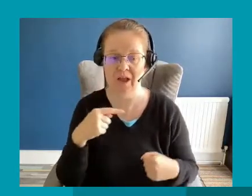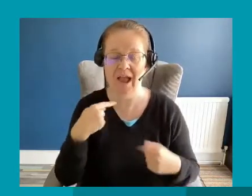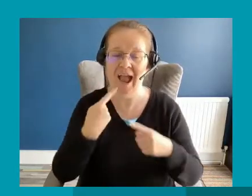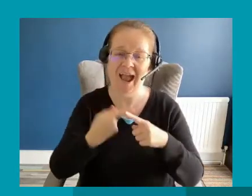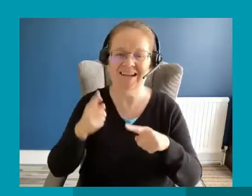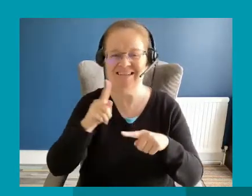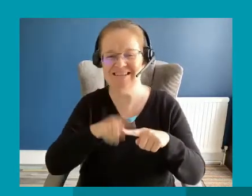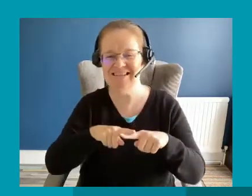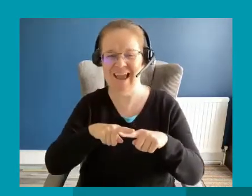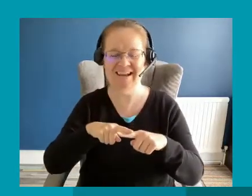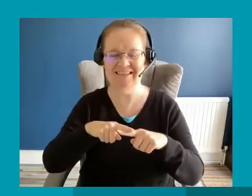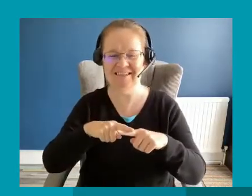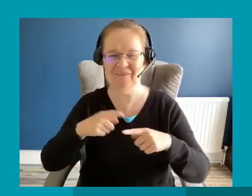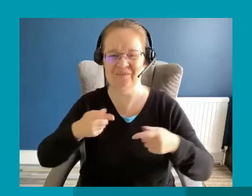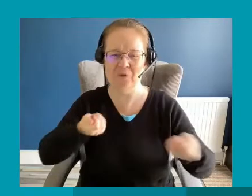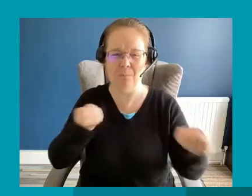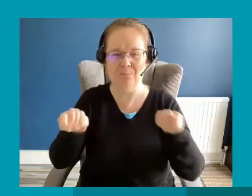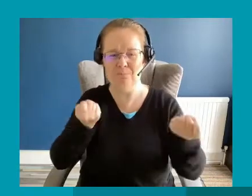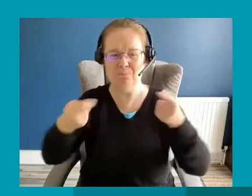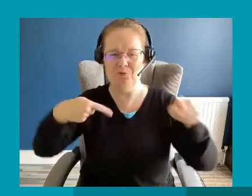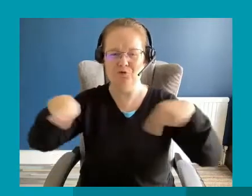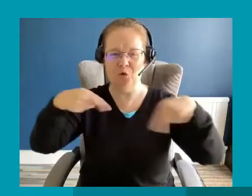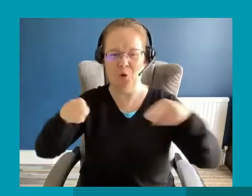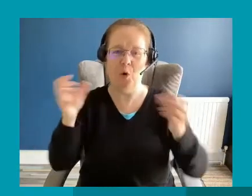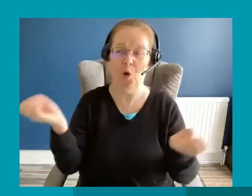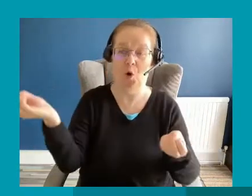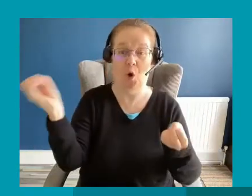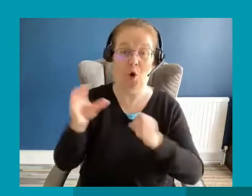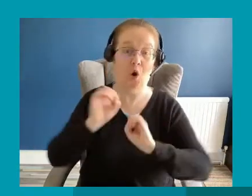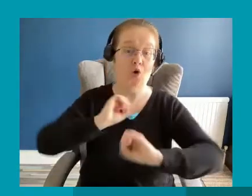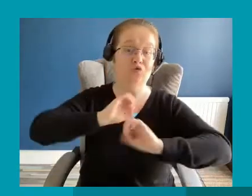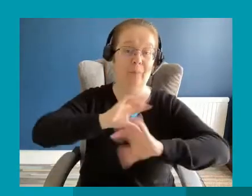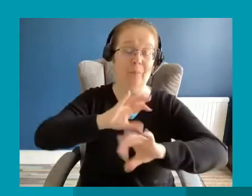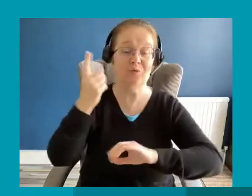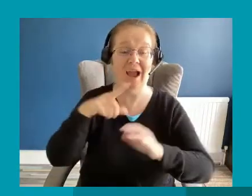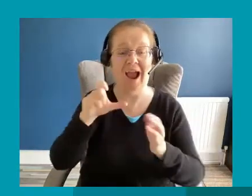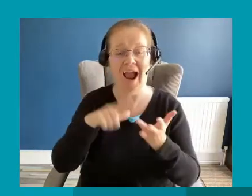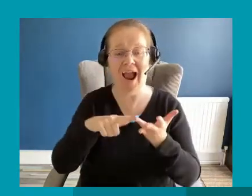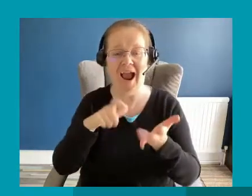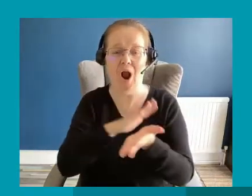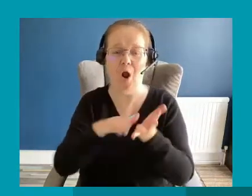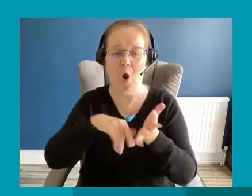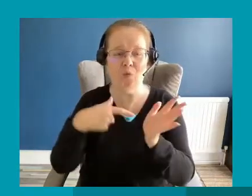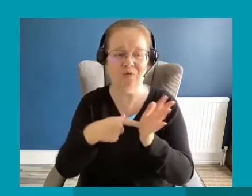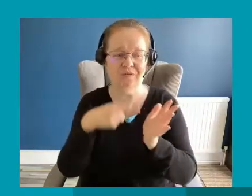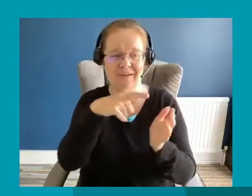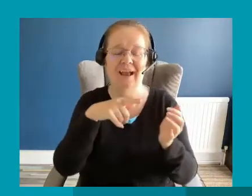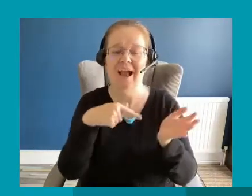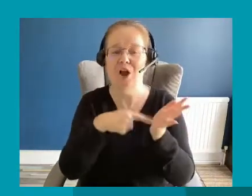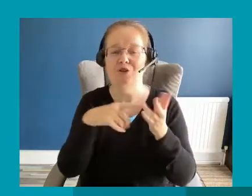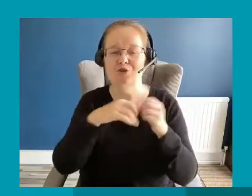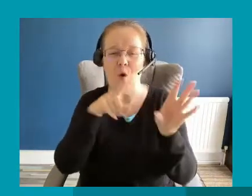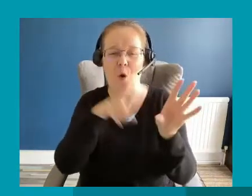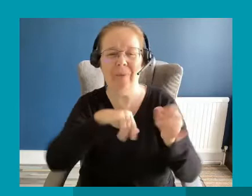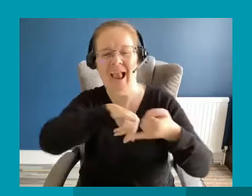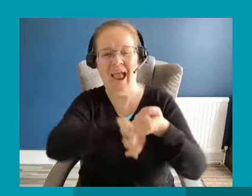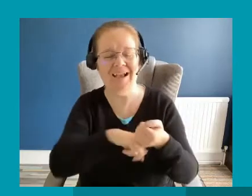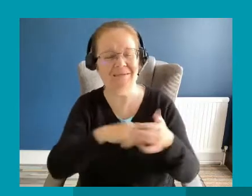contributor and Co host Toby S. Toby Hi, how are you today? I'm doing